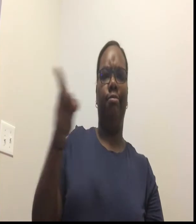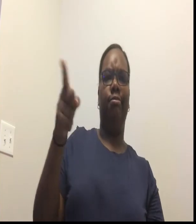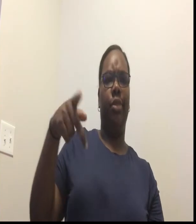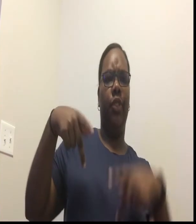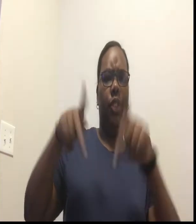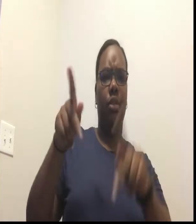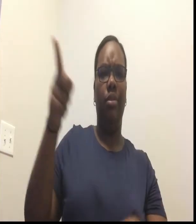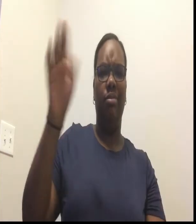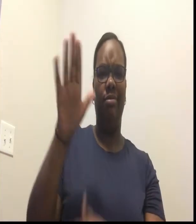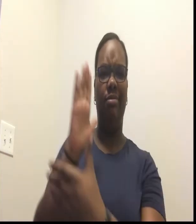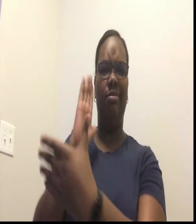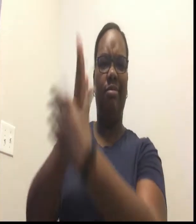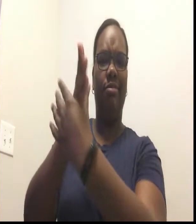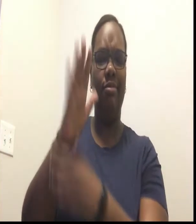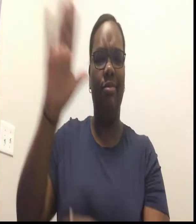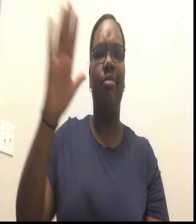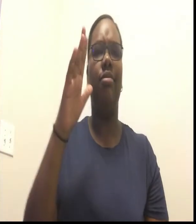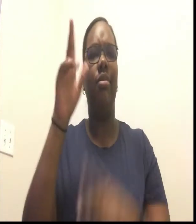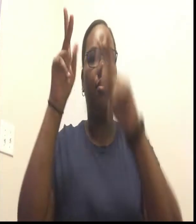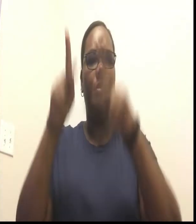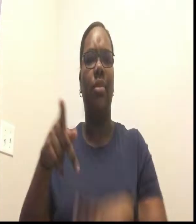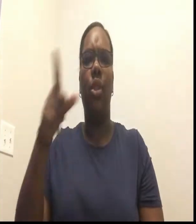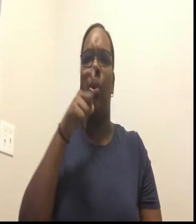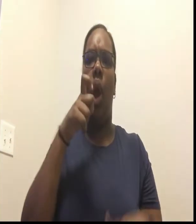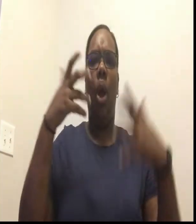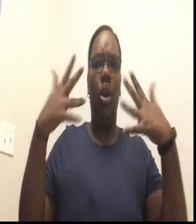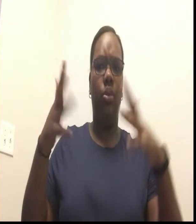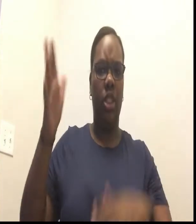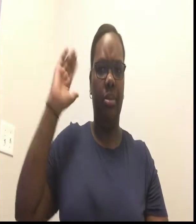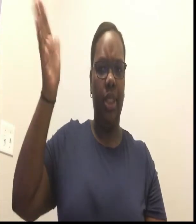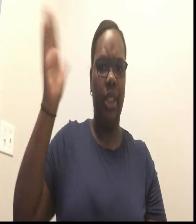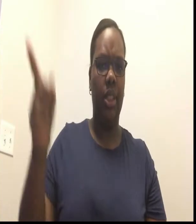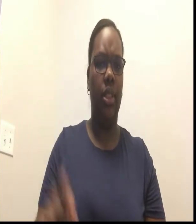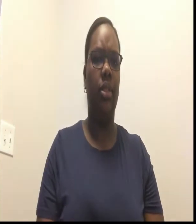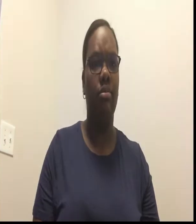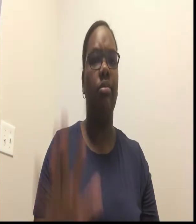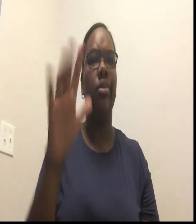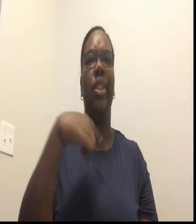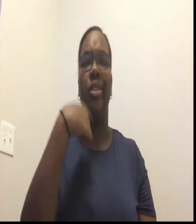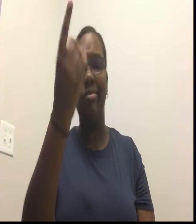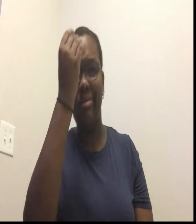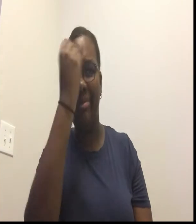so you say point a privilege and you interrupt the person who's already